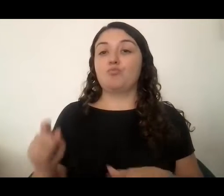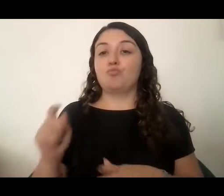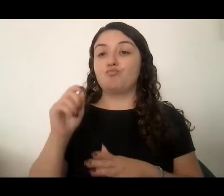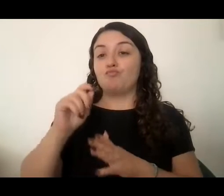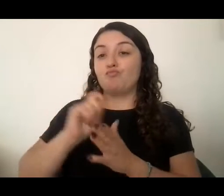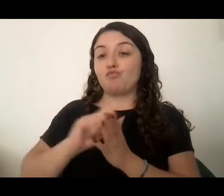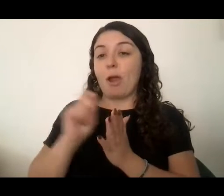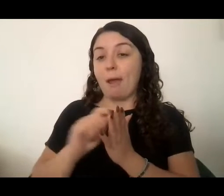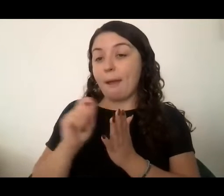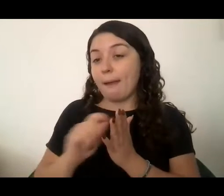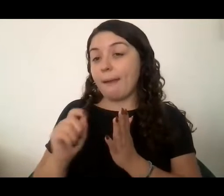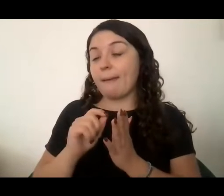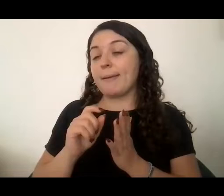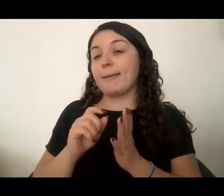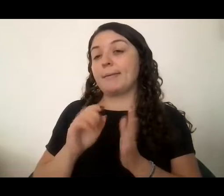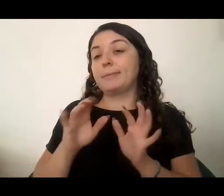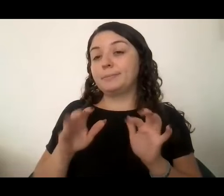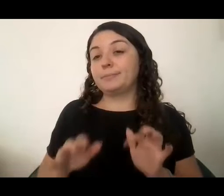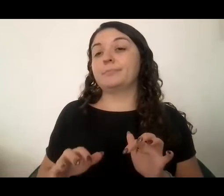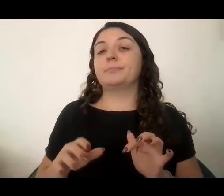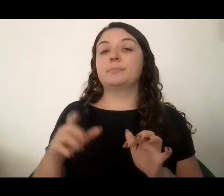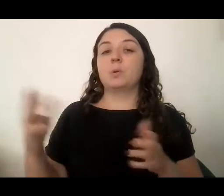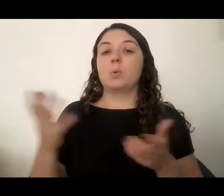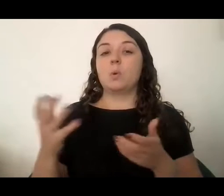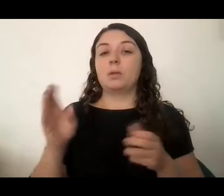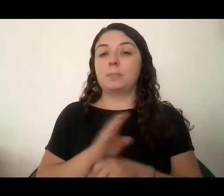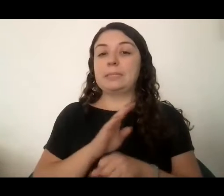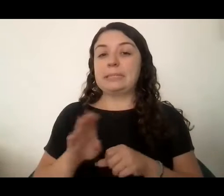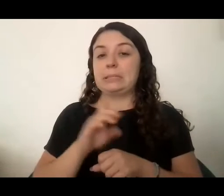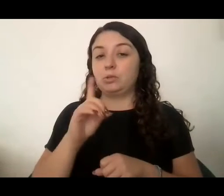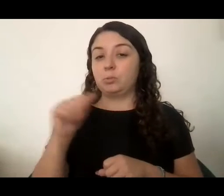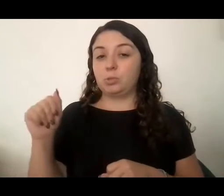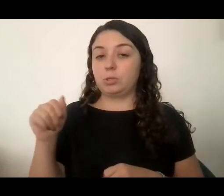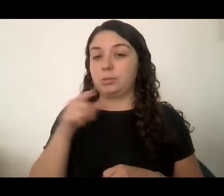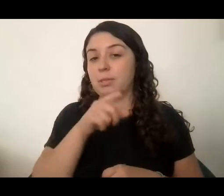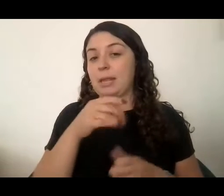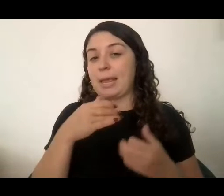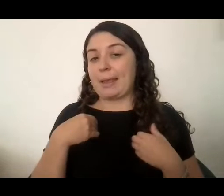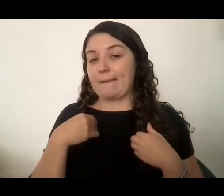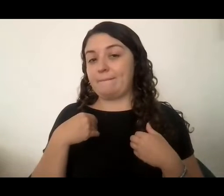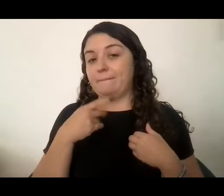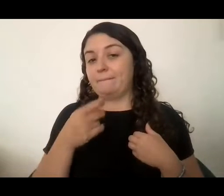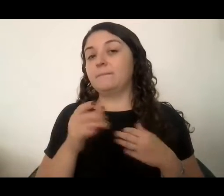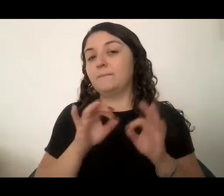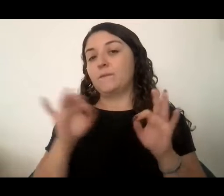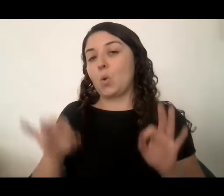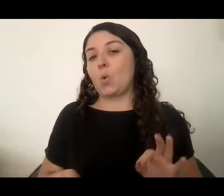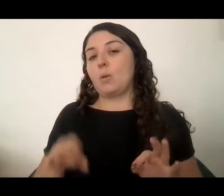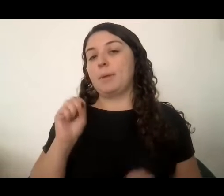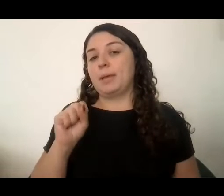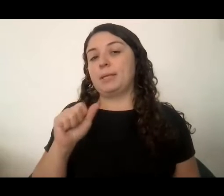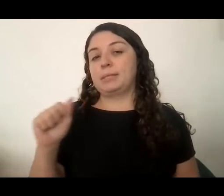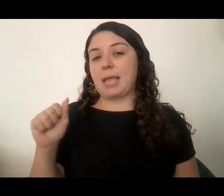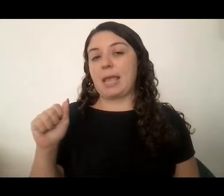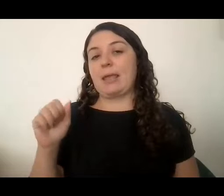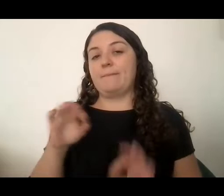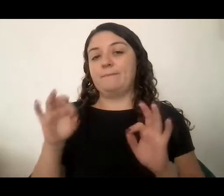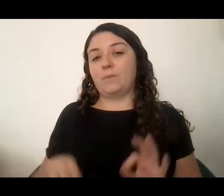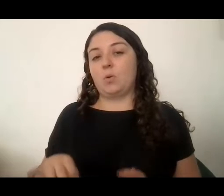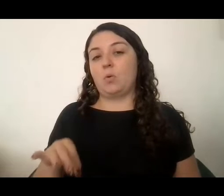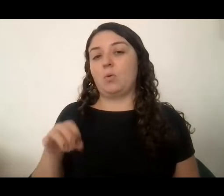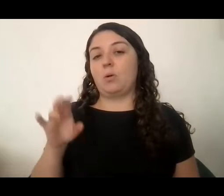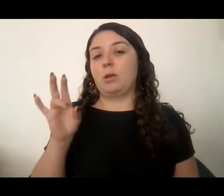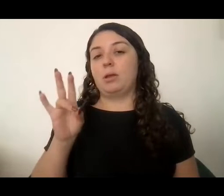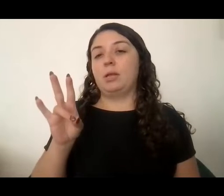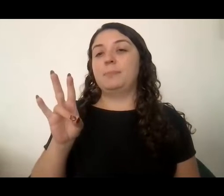specific details of your business description on this form, the SSA form 795, which is really